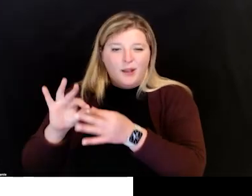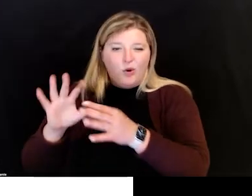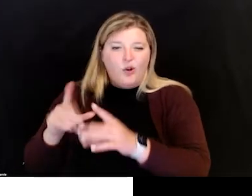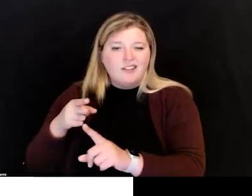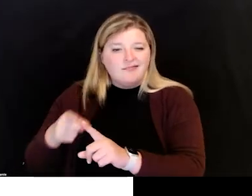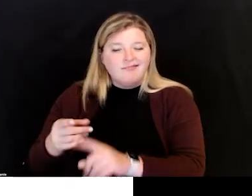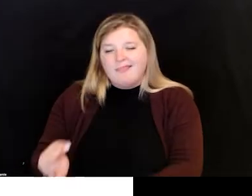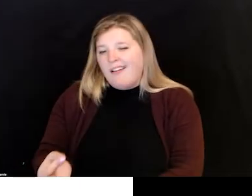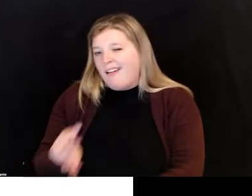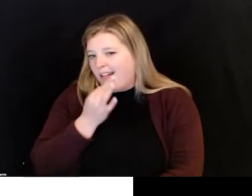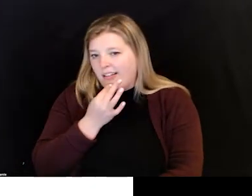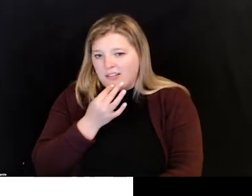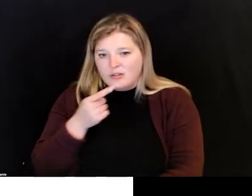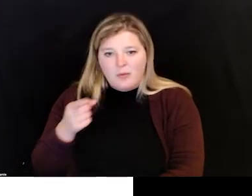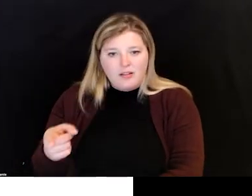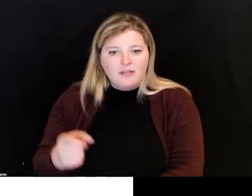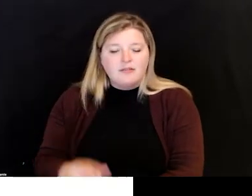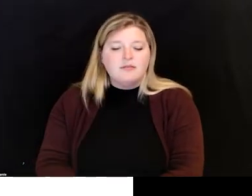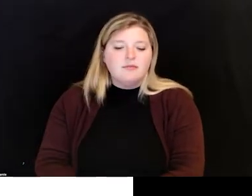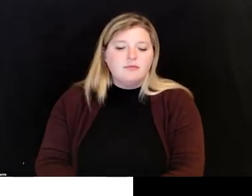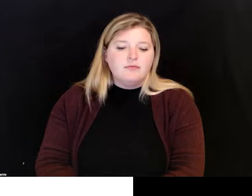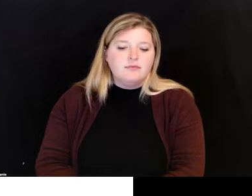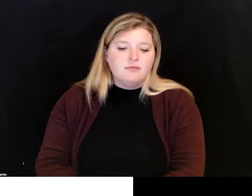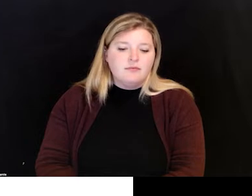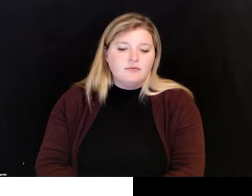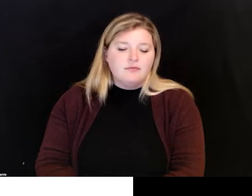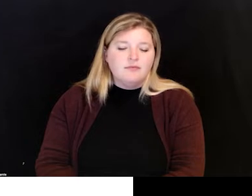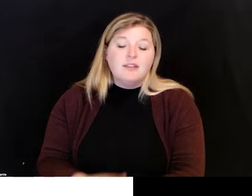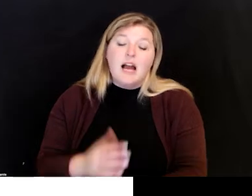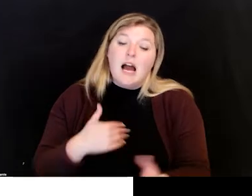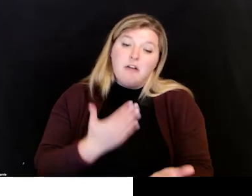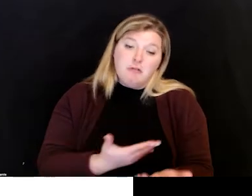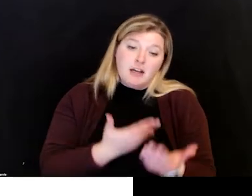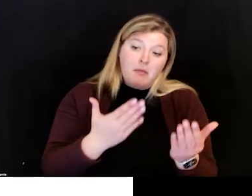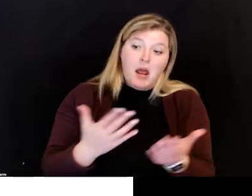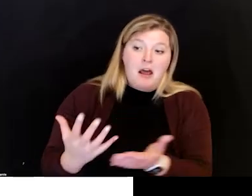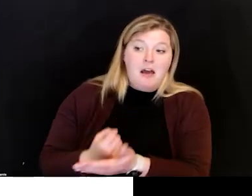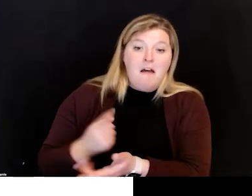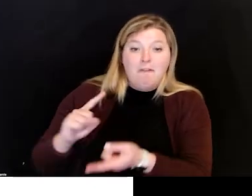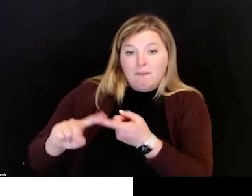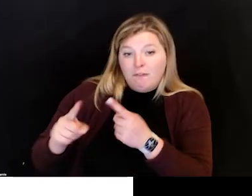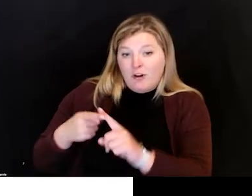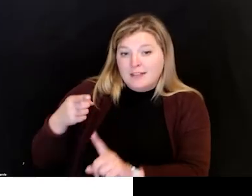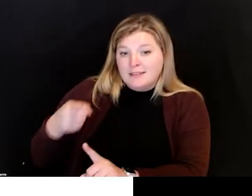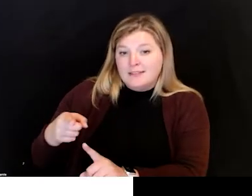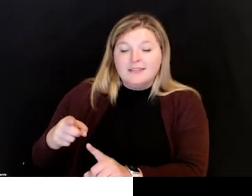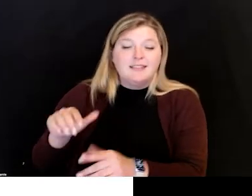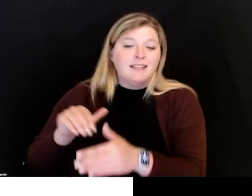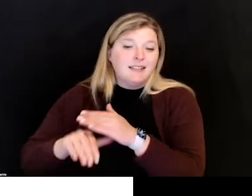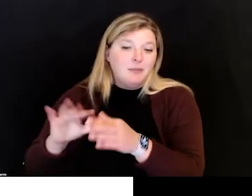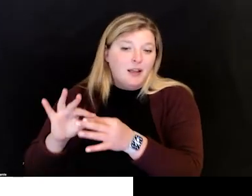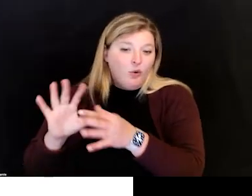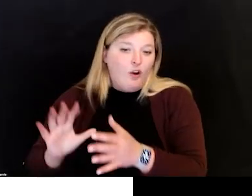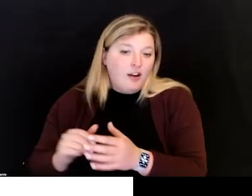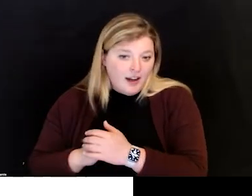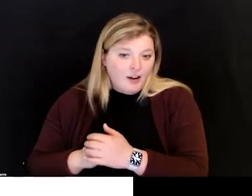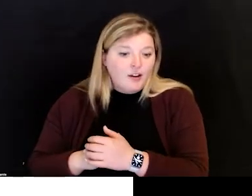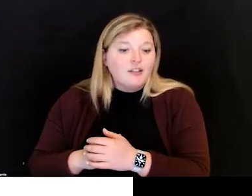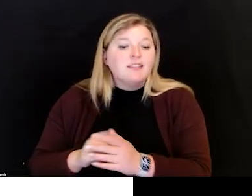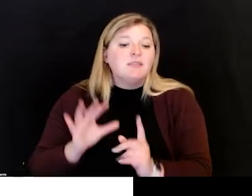And I would say make friends with them and be in lockstep with them the entire way. In your journey as a graphic designer,